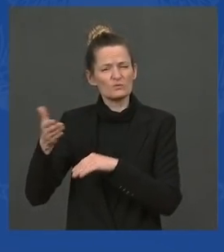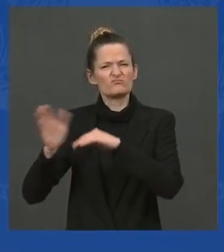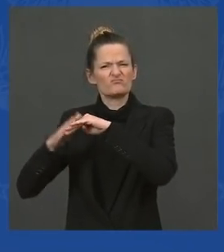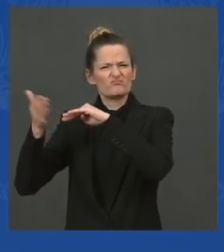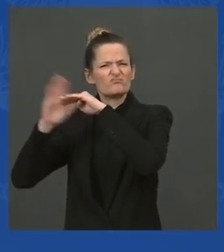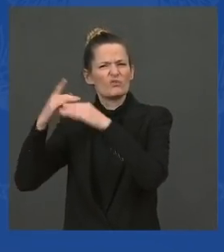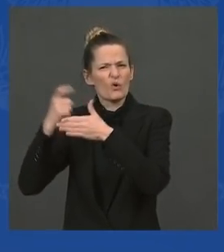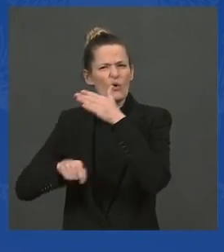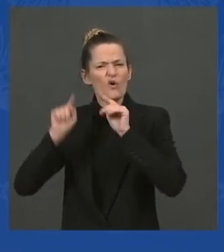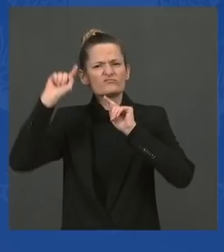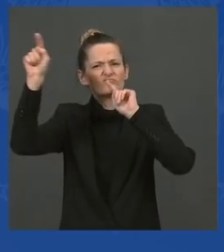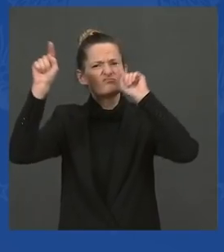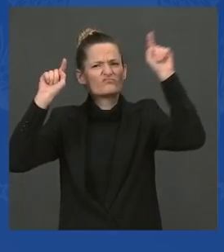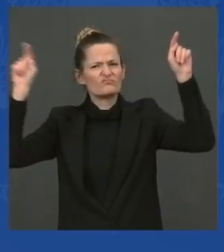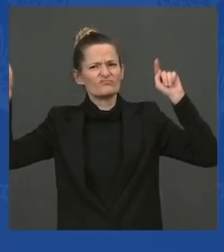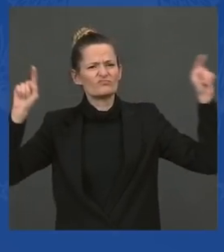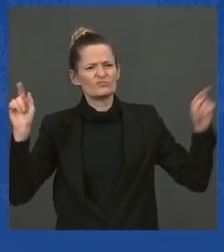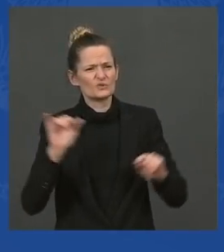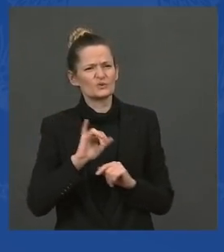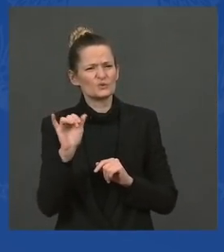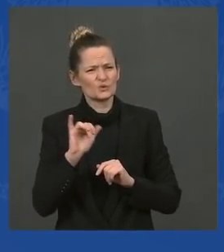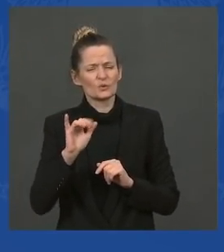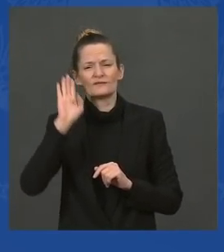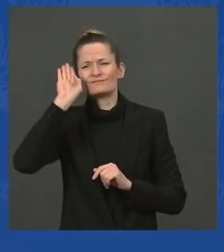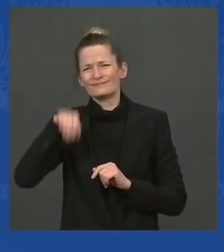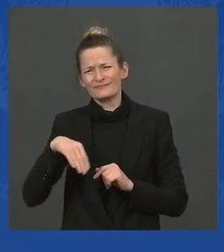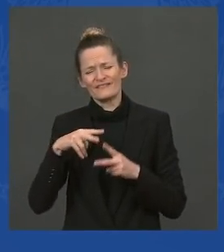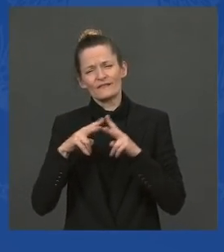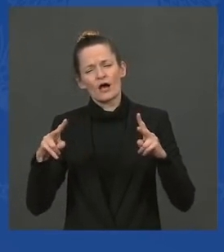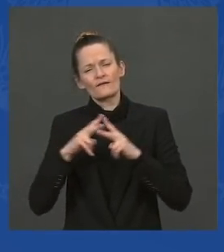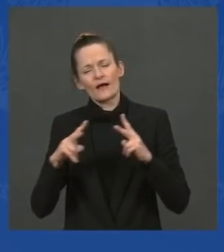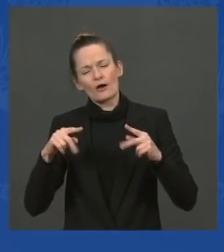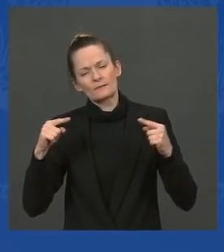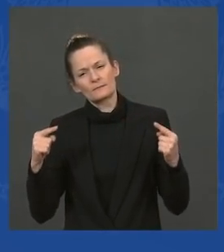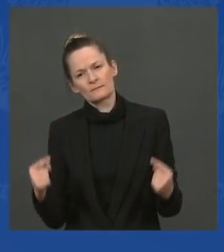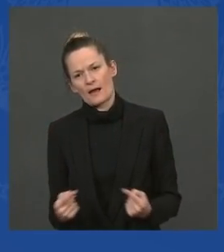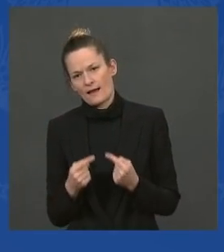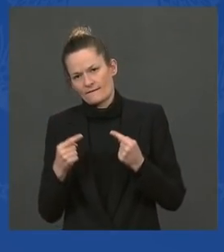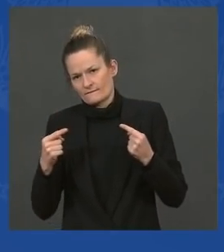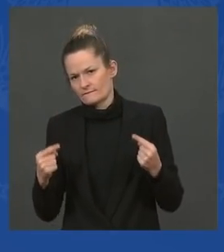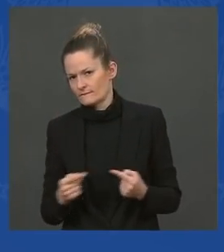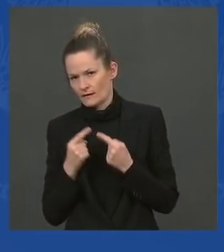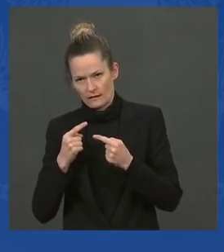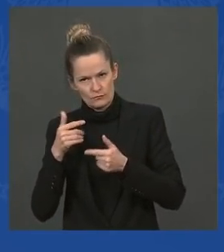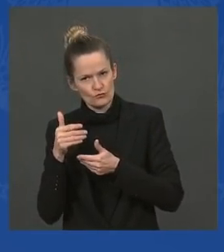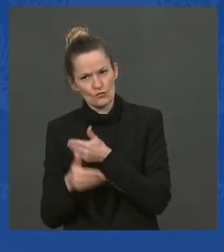Today, the price of gas in America, on average, is $3.40 a gallon; in California, it's much higher.